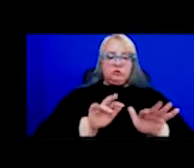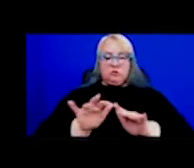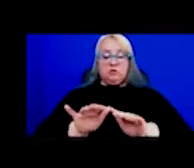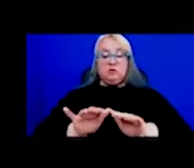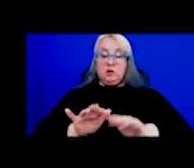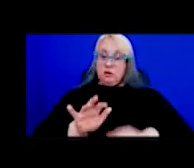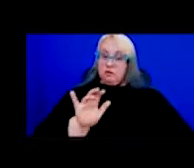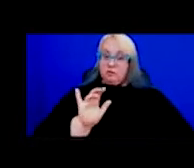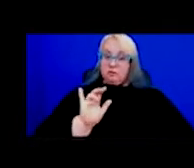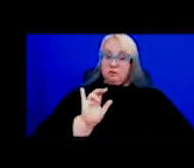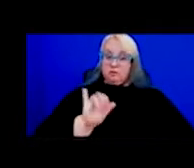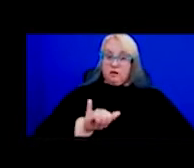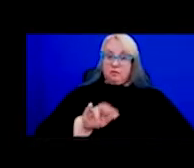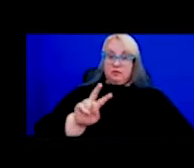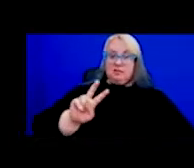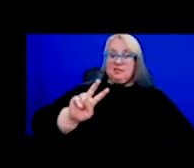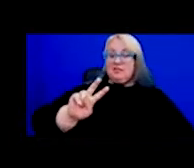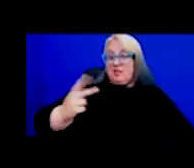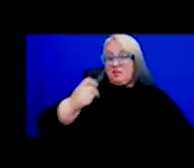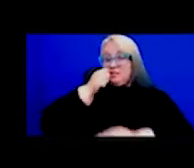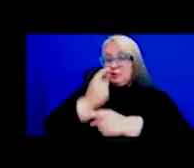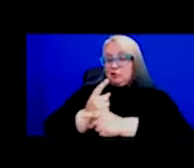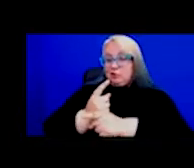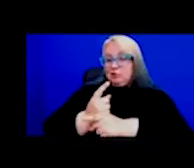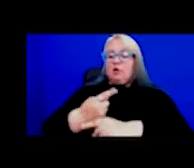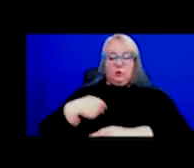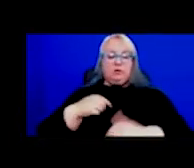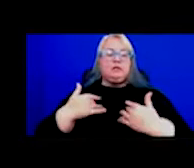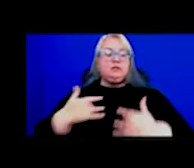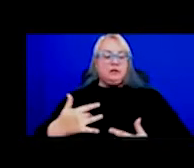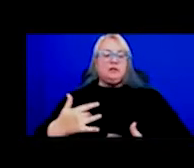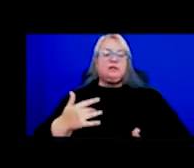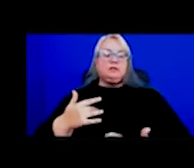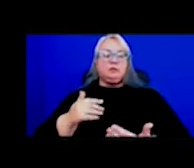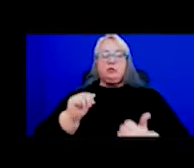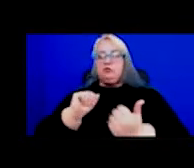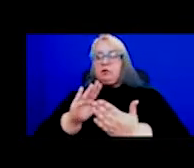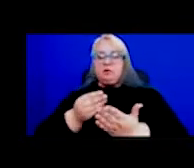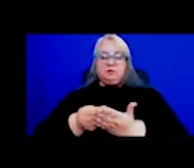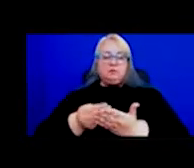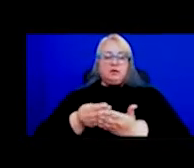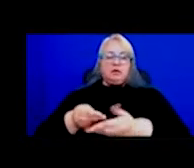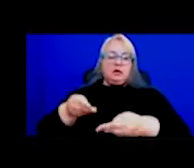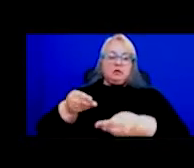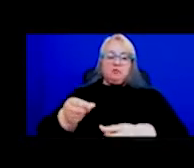we also spend a lot of resources addressing things like Medical Care and blood sugar control